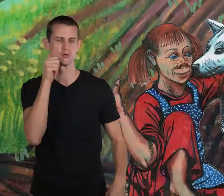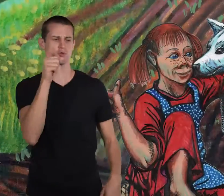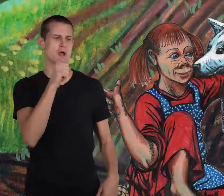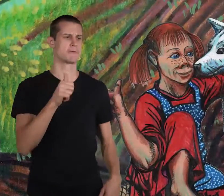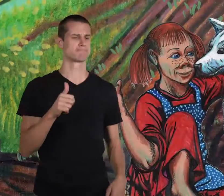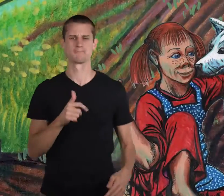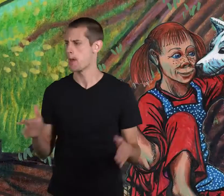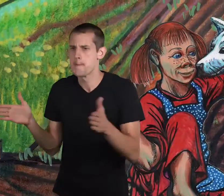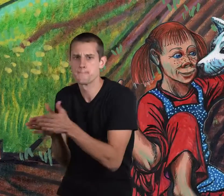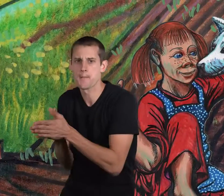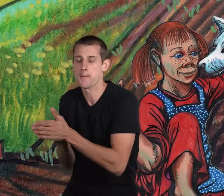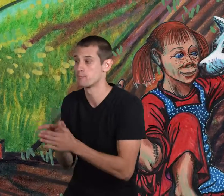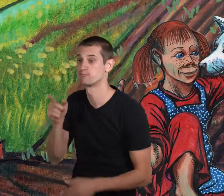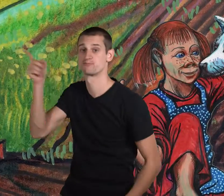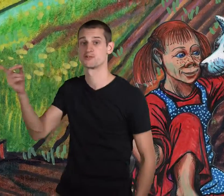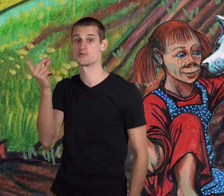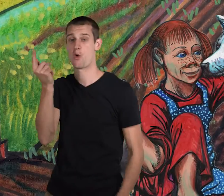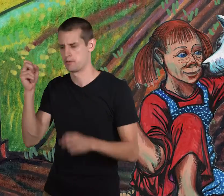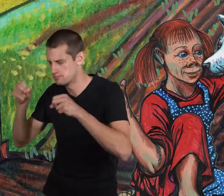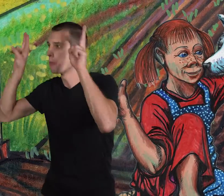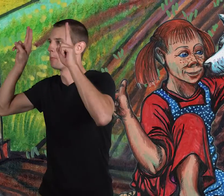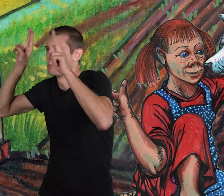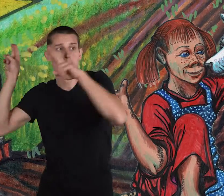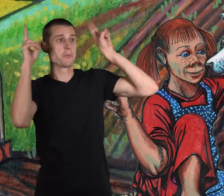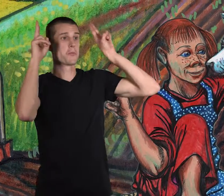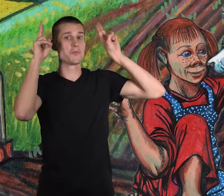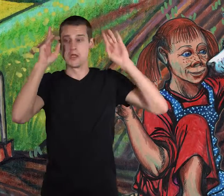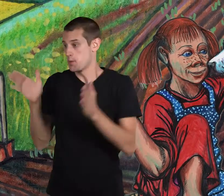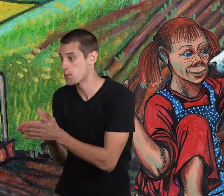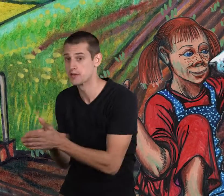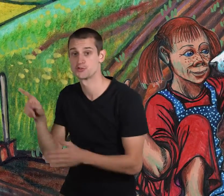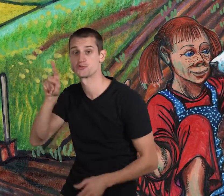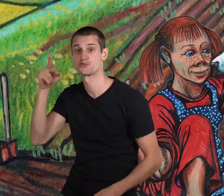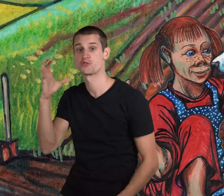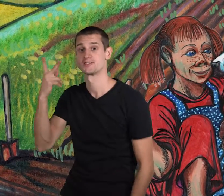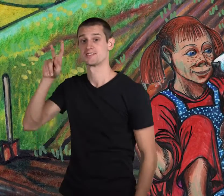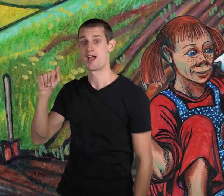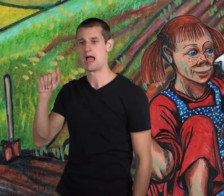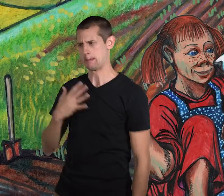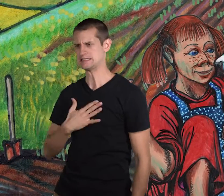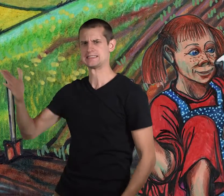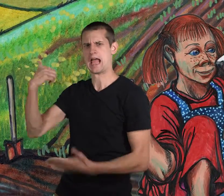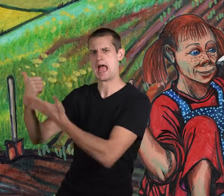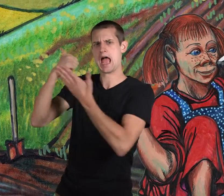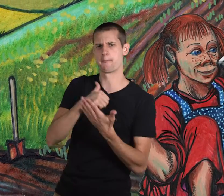The granddaughter called over to the dog, "Zhuchka, please come help us!"